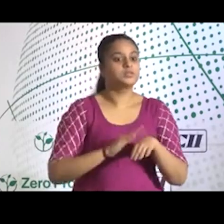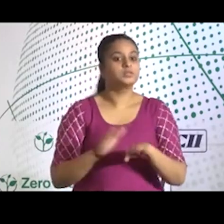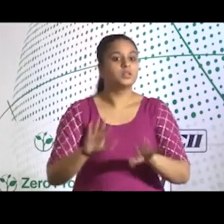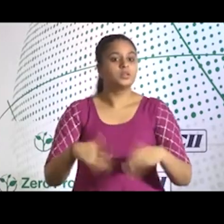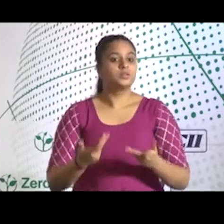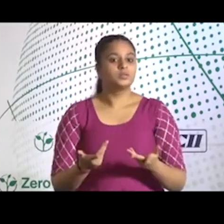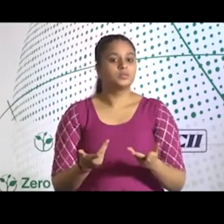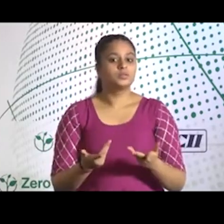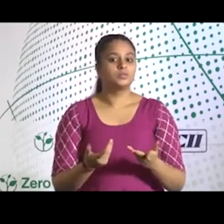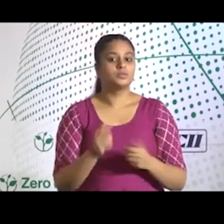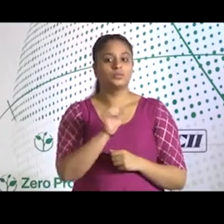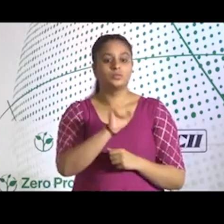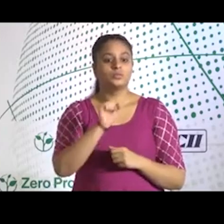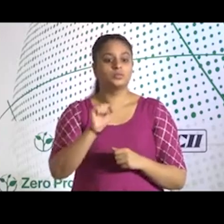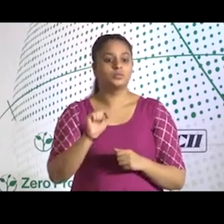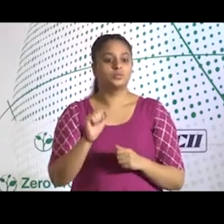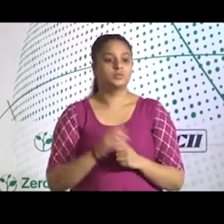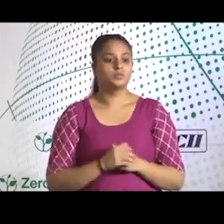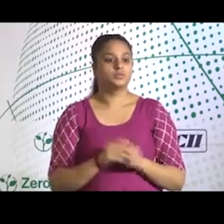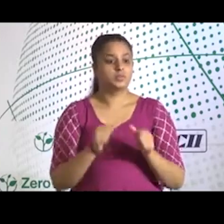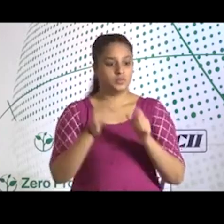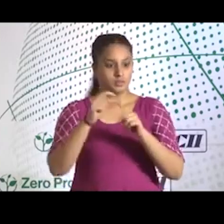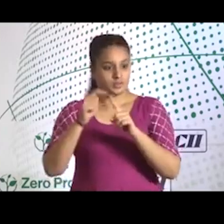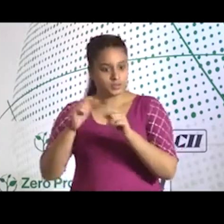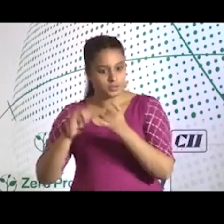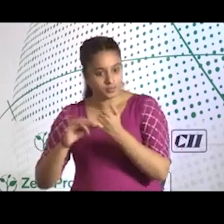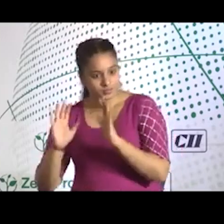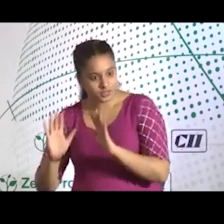So you have apps like Hunger Box, etc.